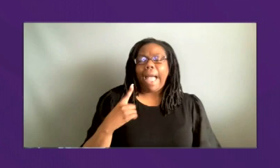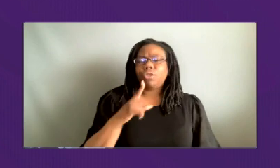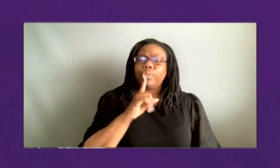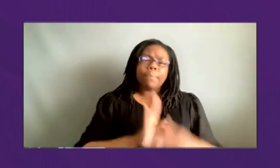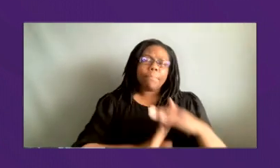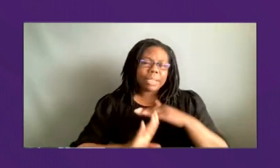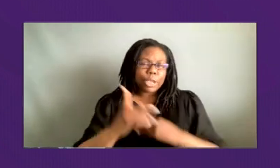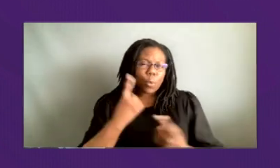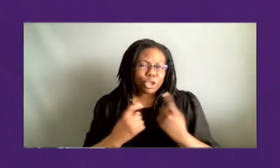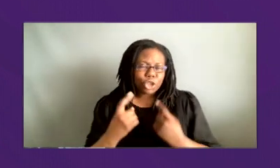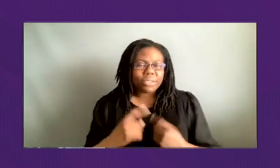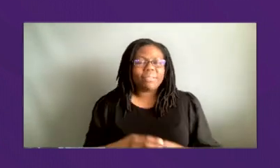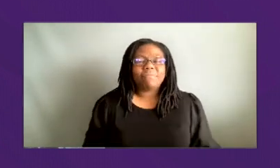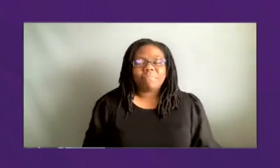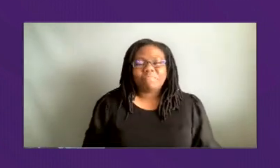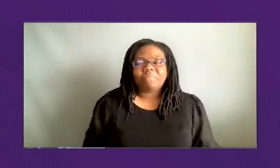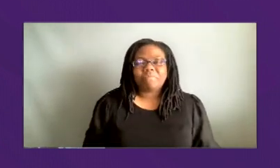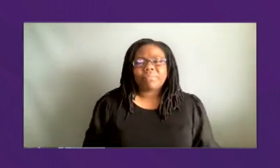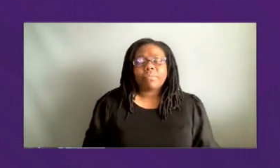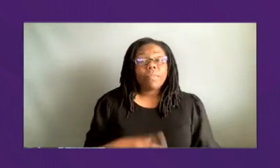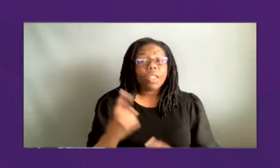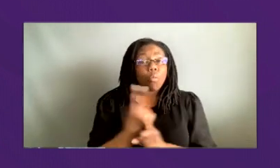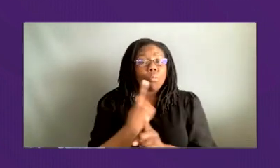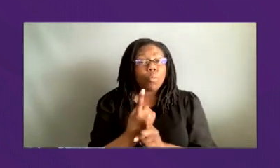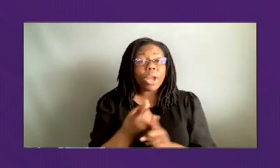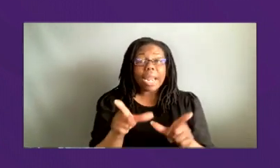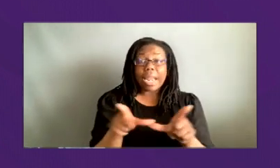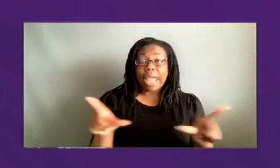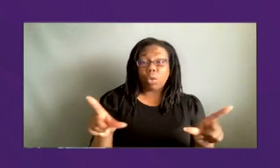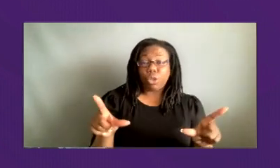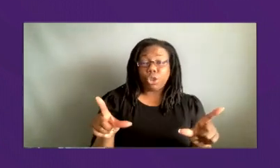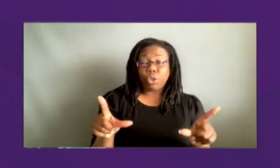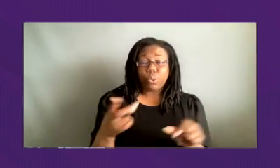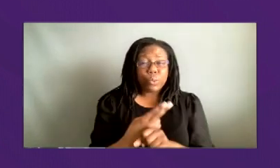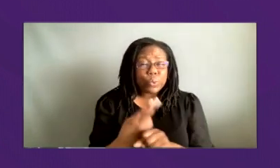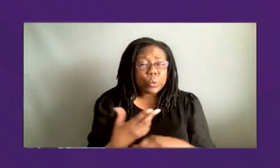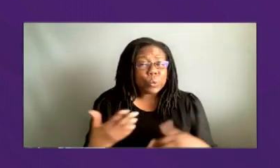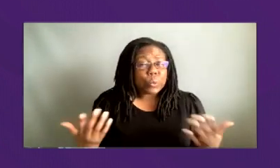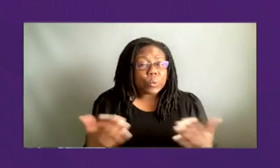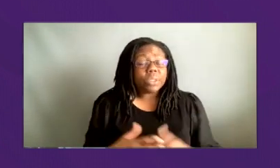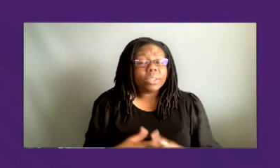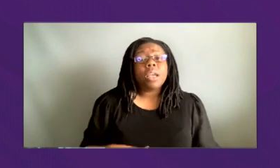is the appropriate language to use? They've heard terms like Indigenous, Native American. They've